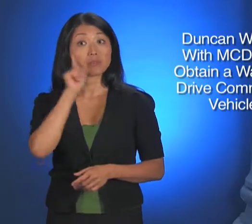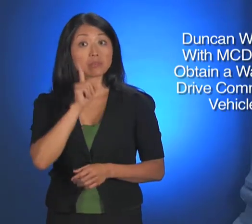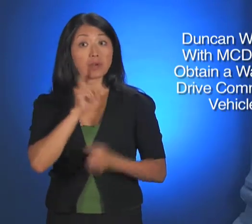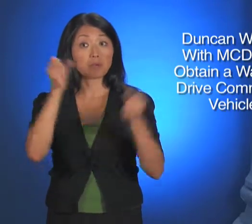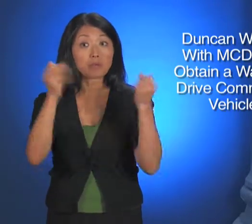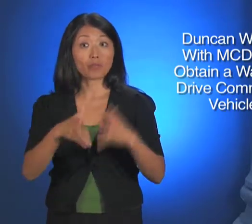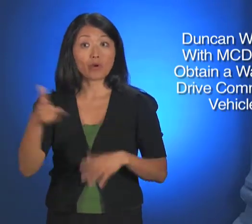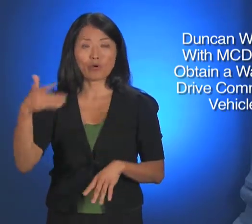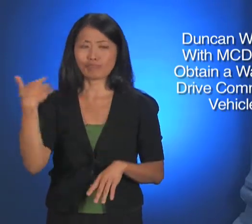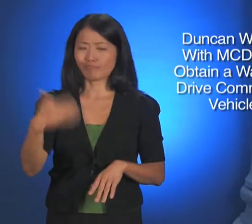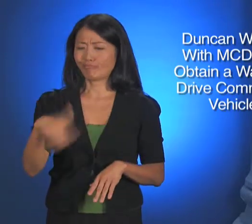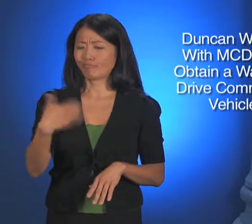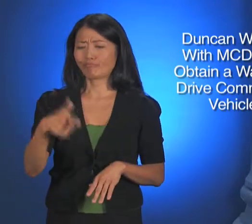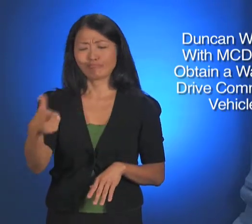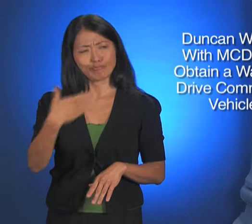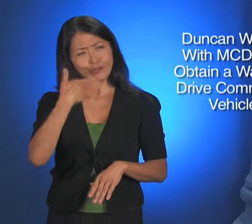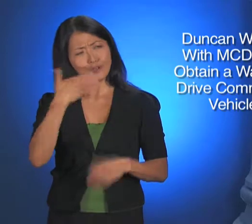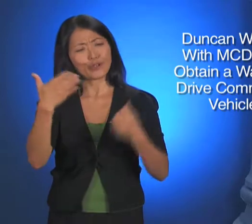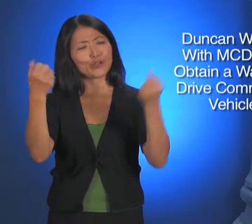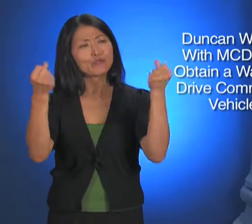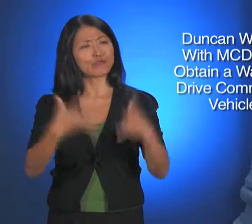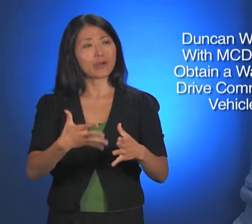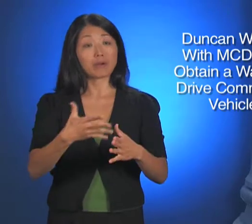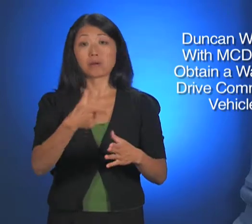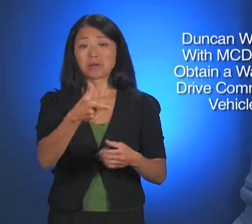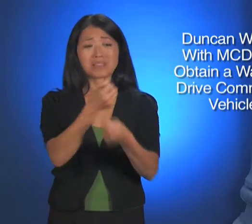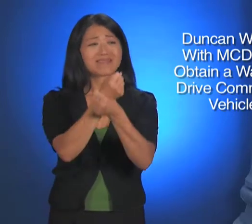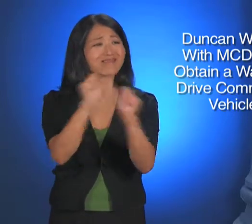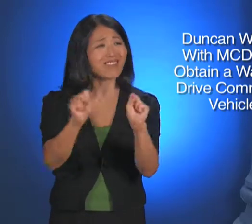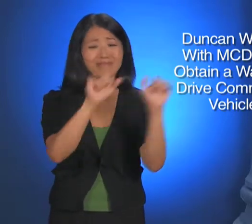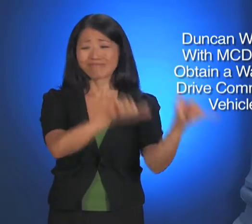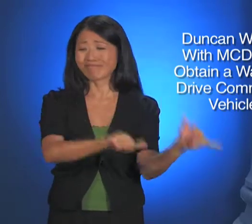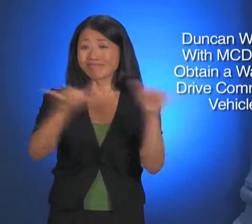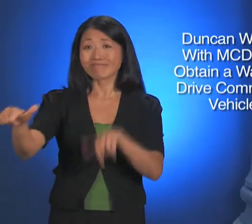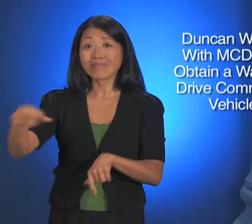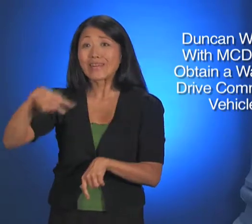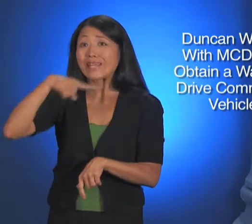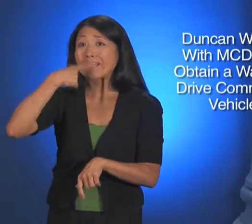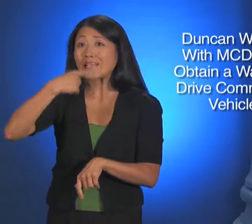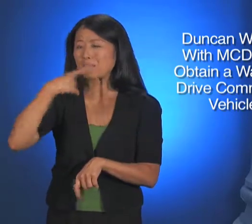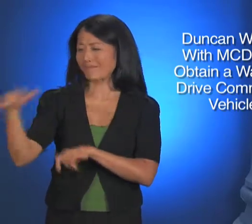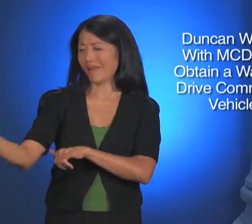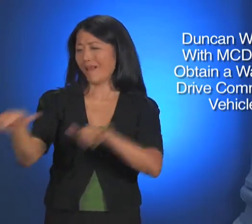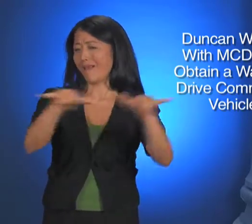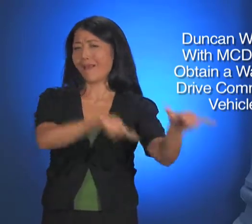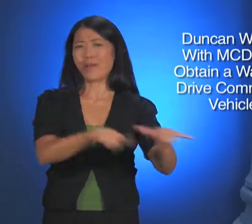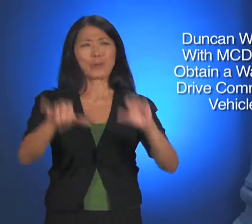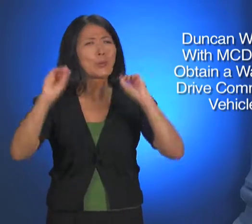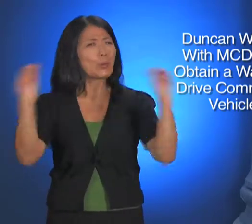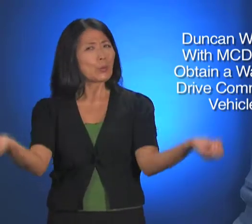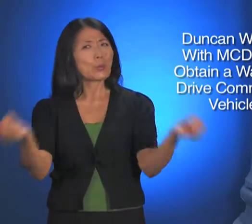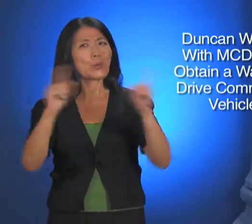were just as safe behind the wheel as hearing drivers.